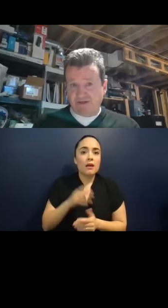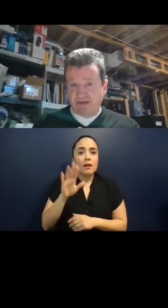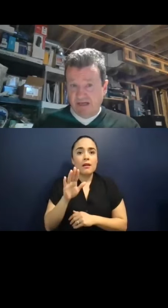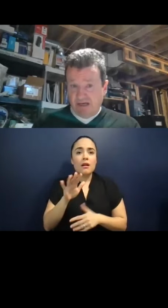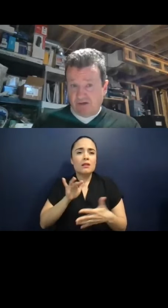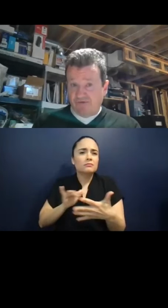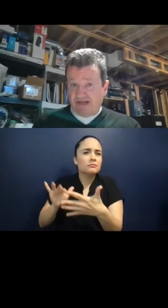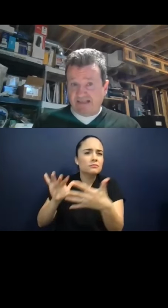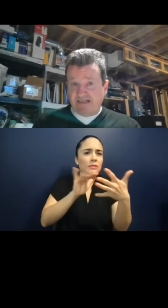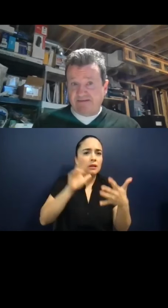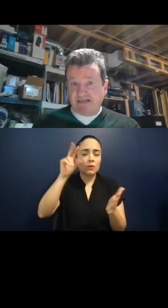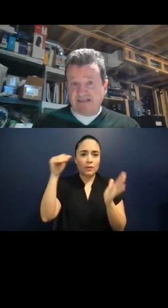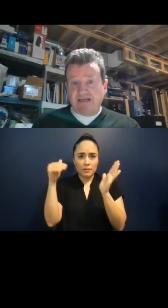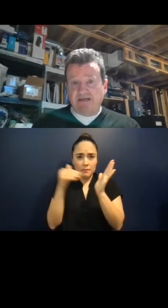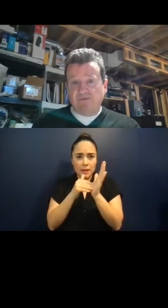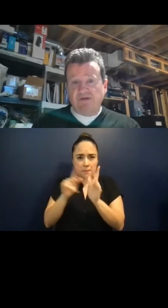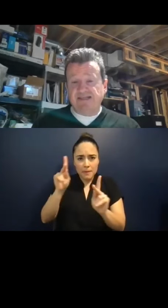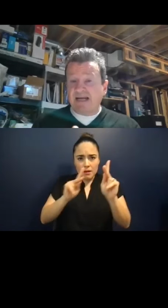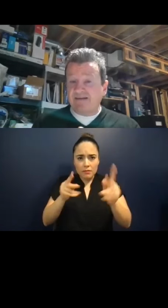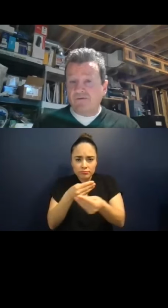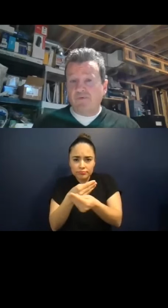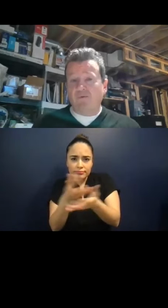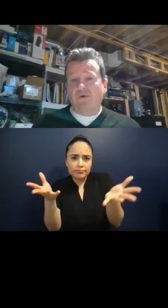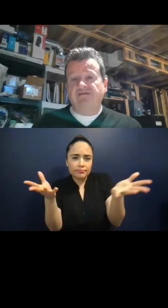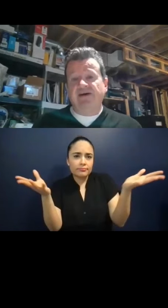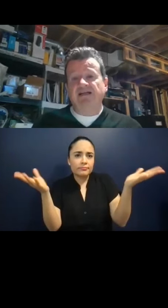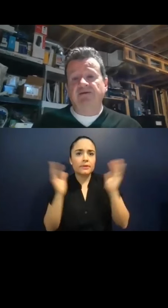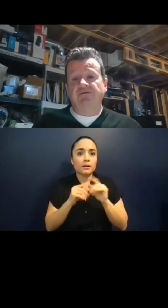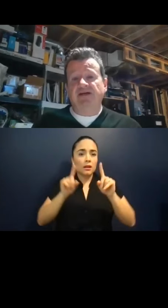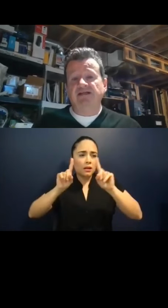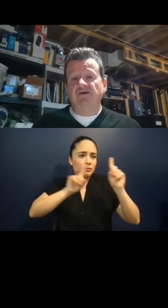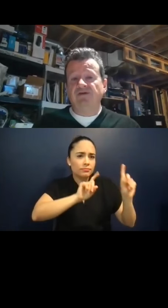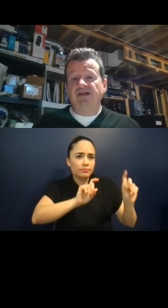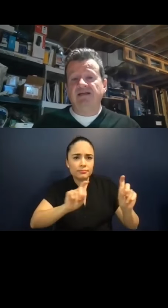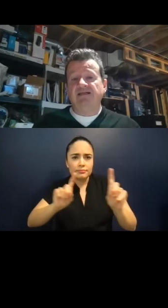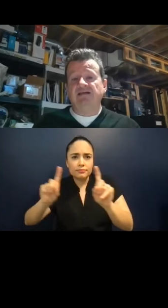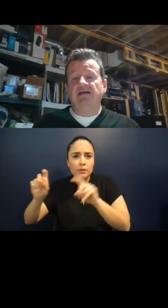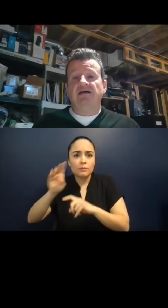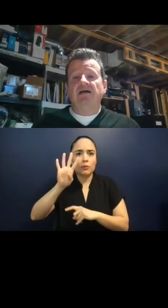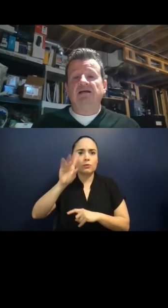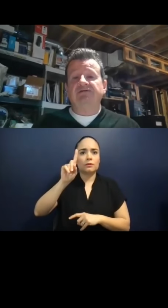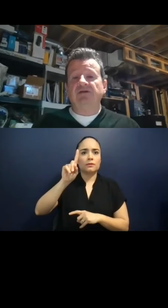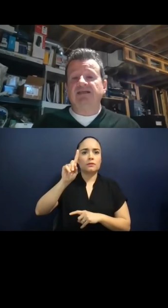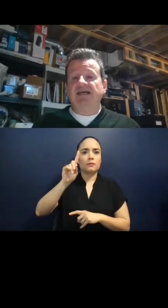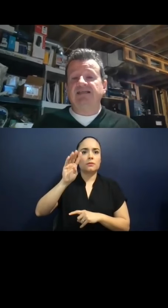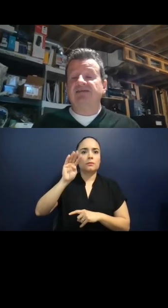about a month apart maximum we are going to see again updates